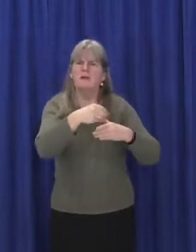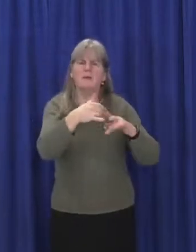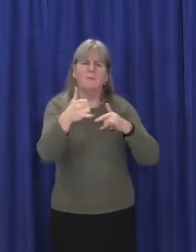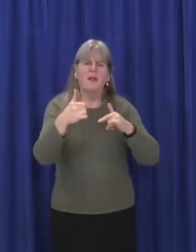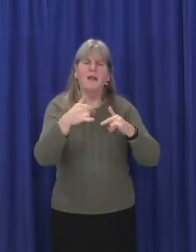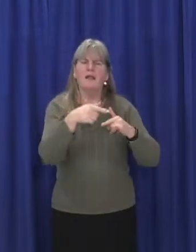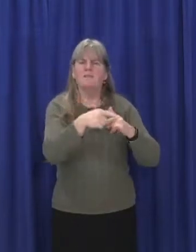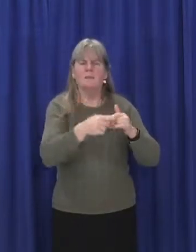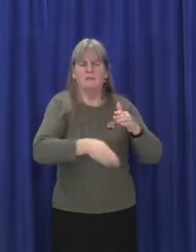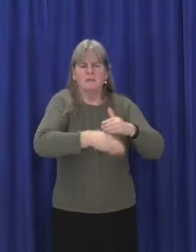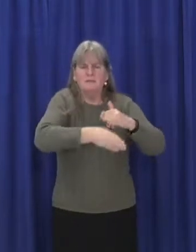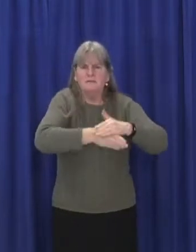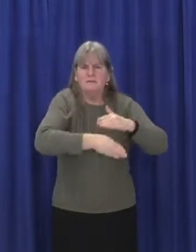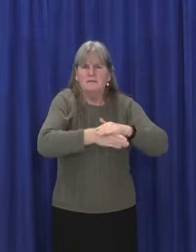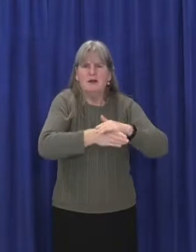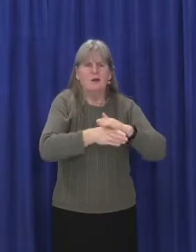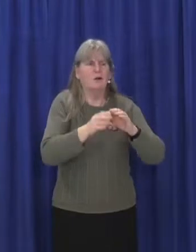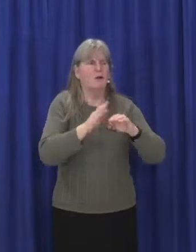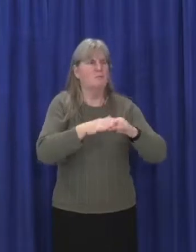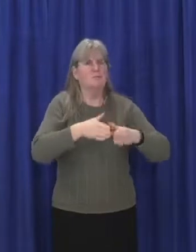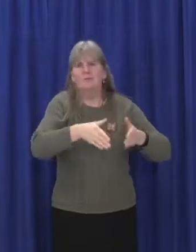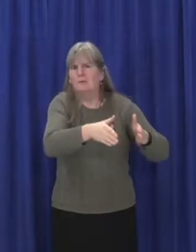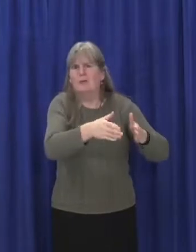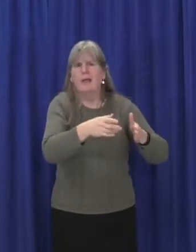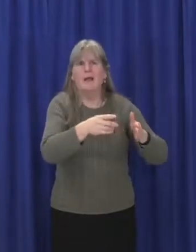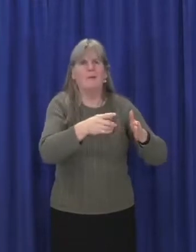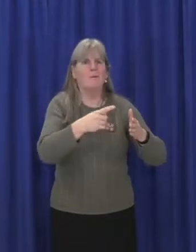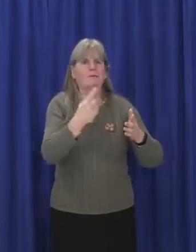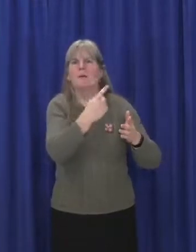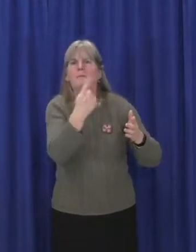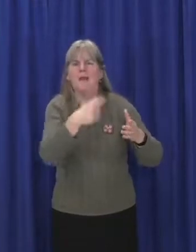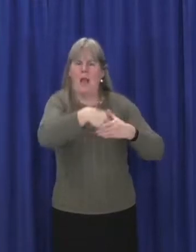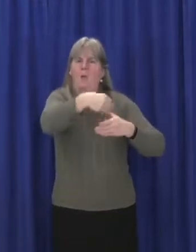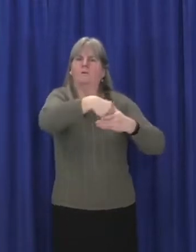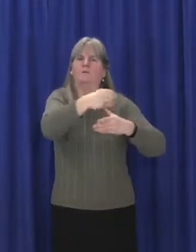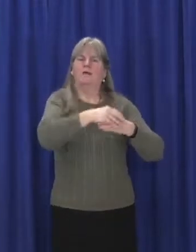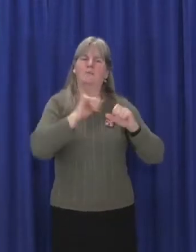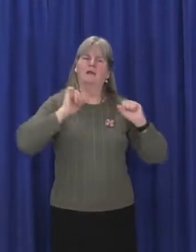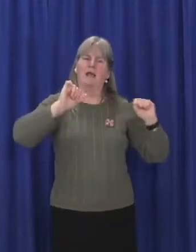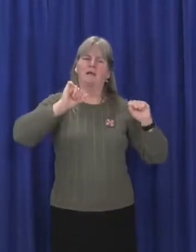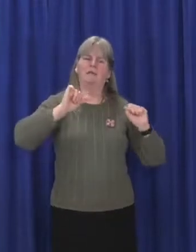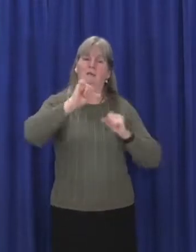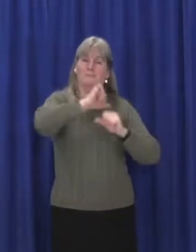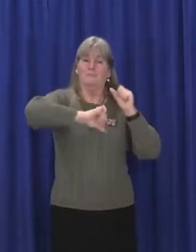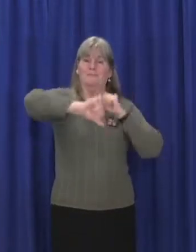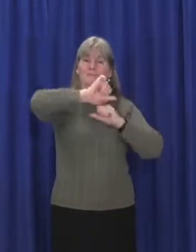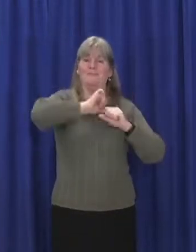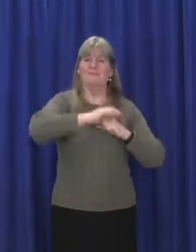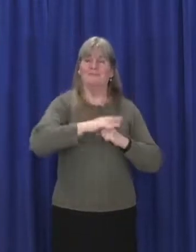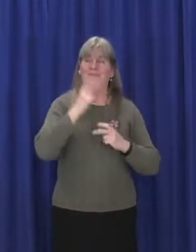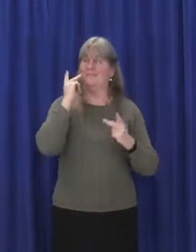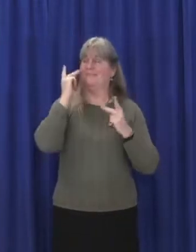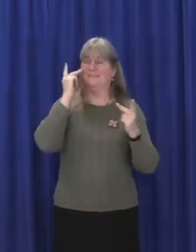soccer on the street or other ways, finding other ways to exercise together in ways that are-- are healthier.